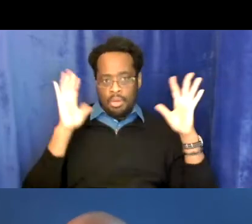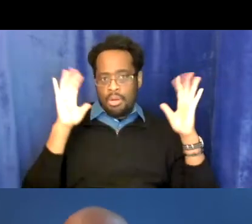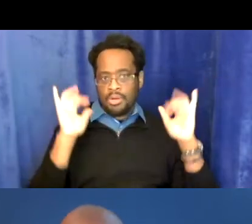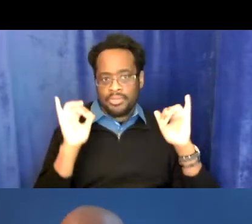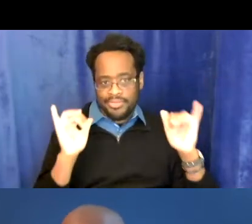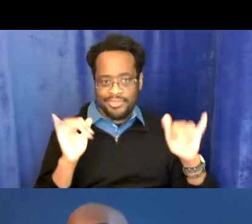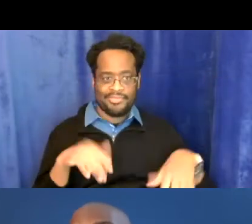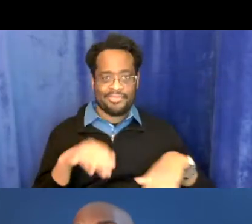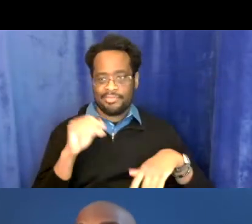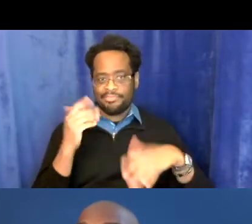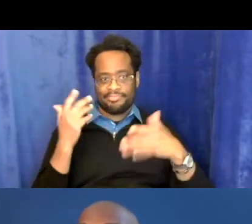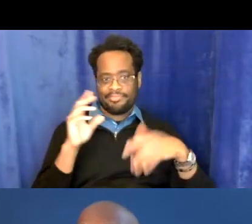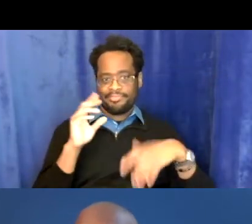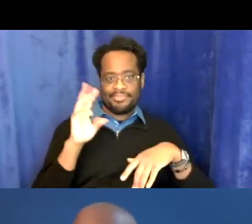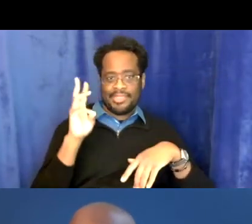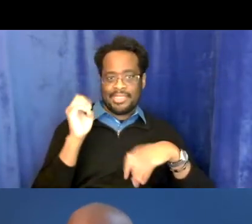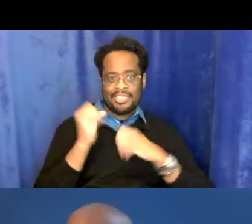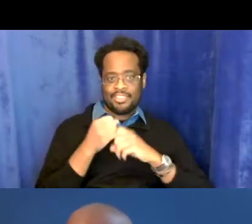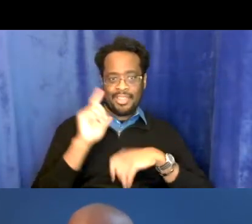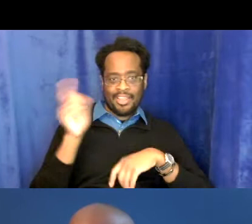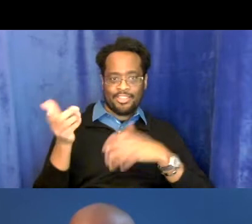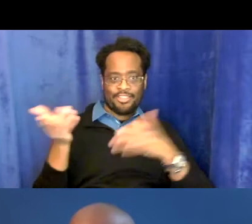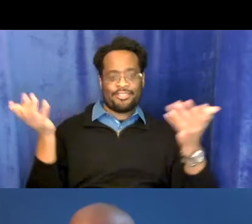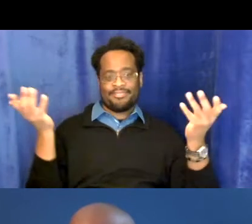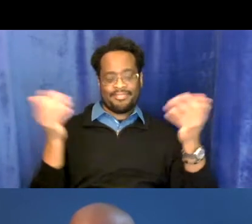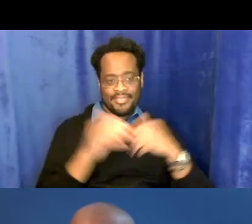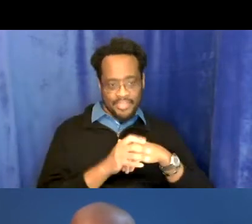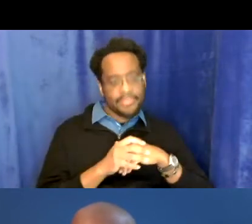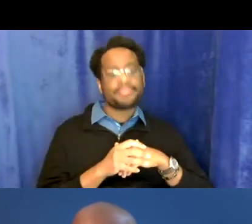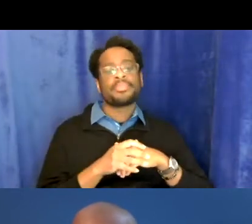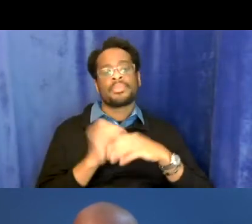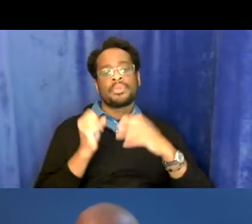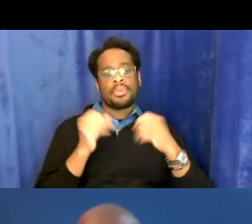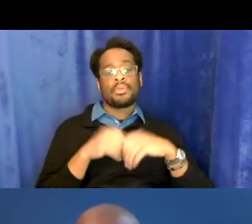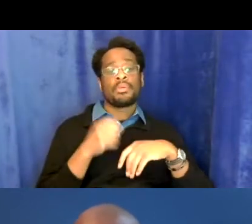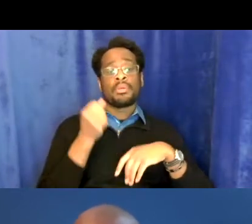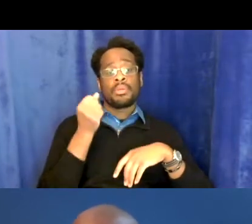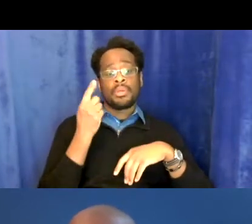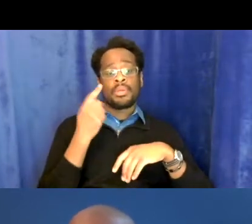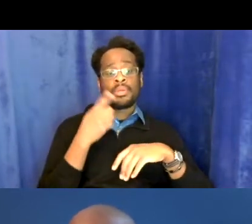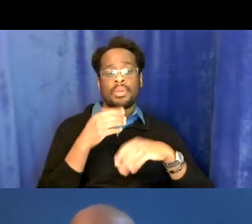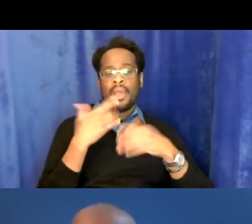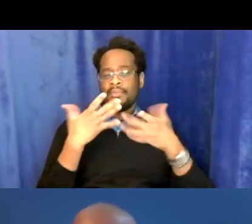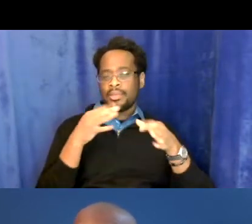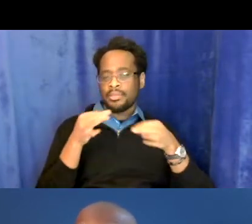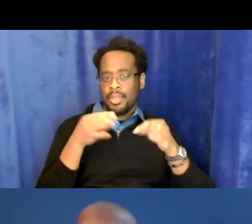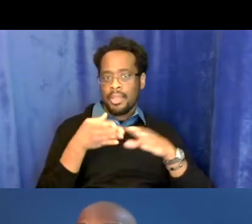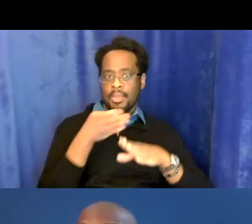No, no i it wasn't until about 50 60 years later that we have a lot more attention